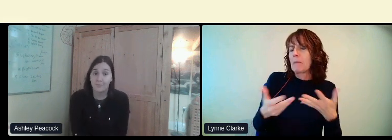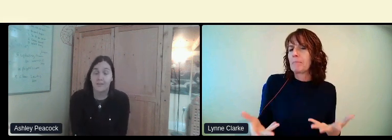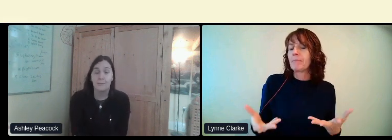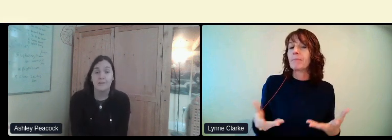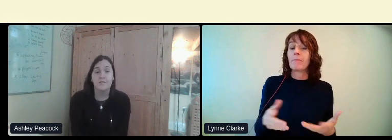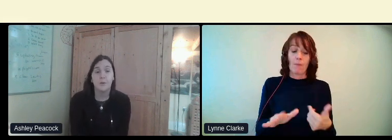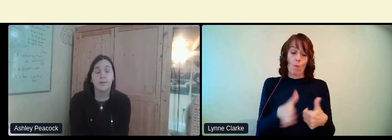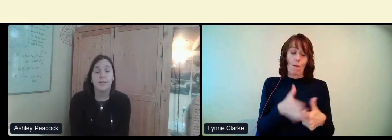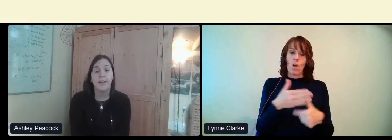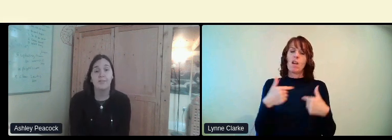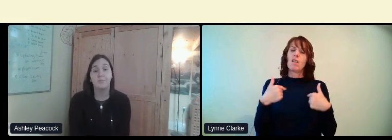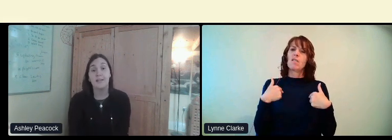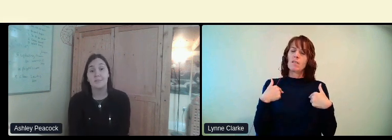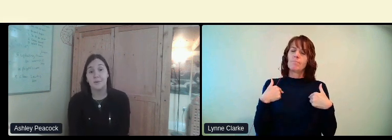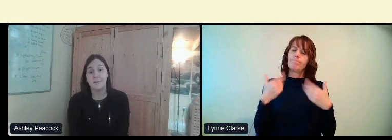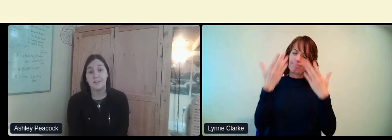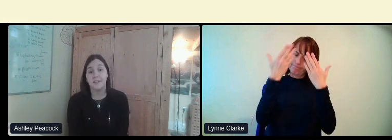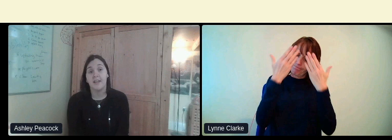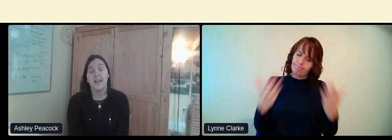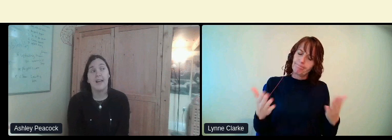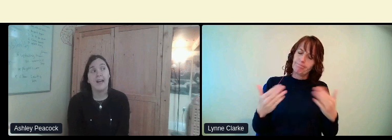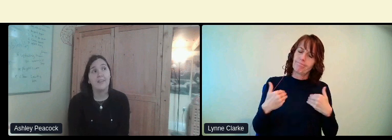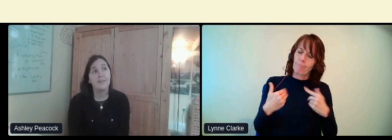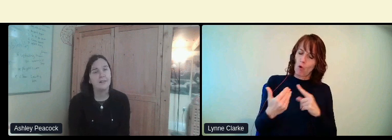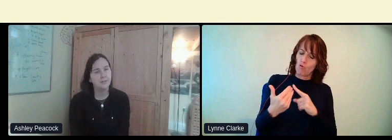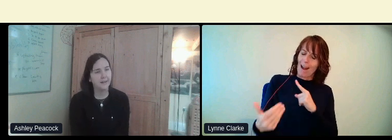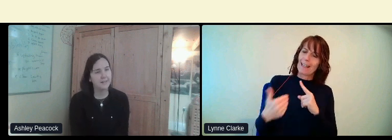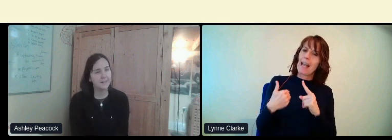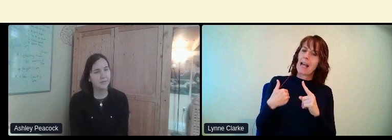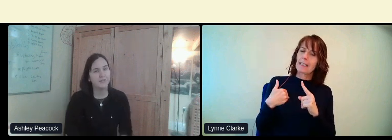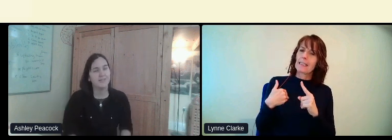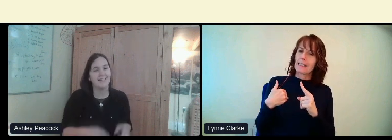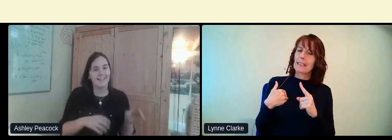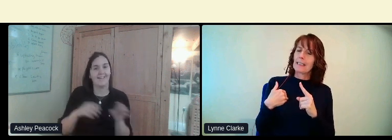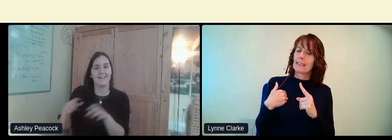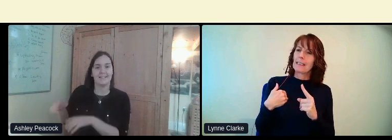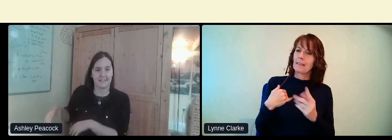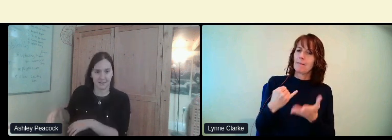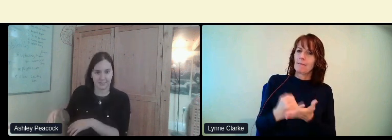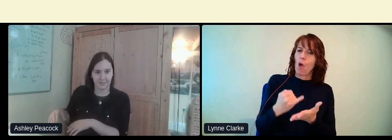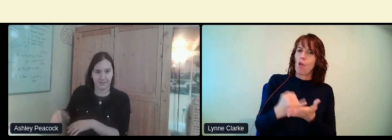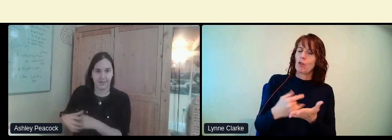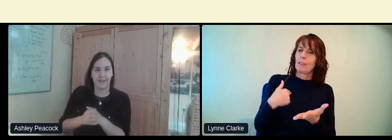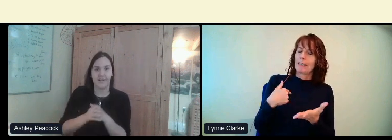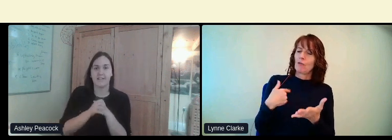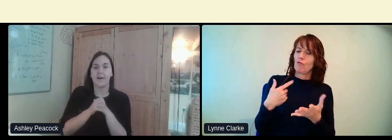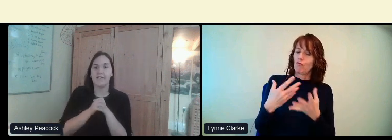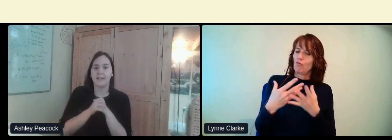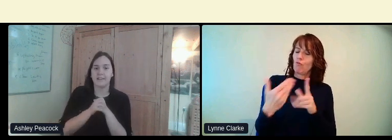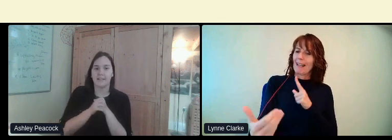it means knowing that I have blind spots and that if I create solutions in isolation, it is unlikely